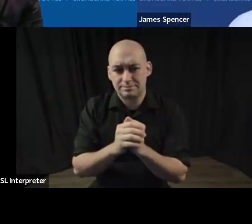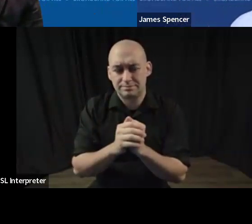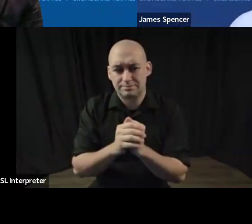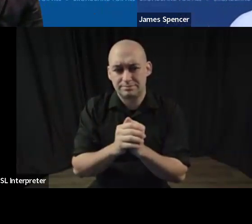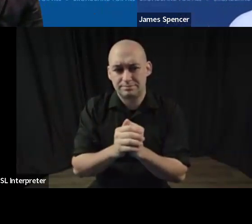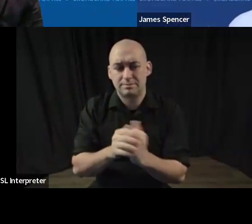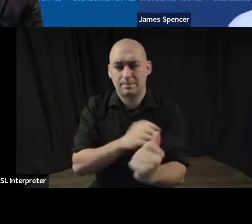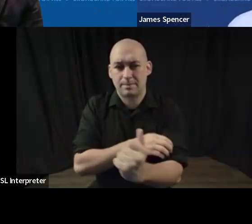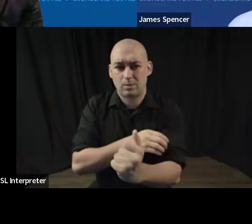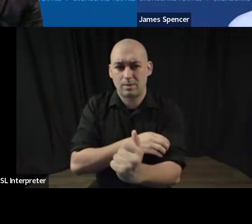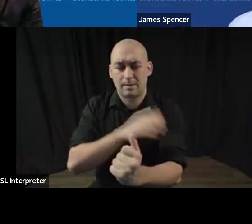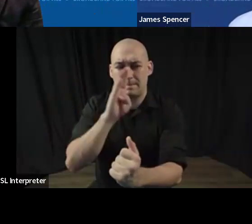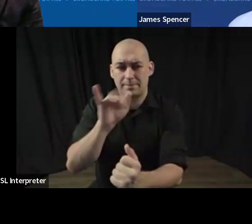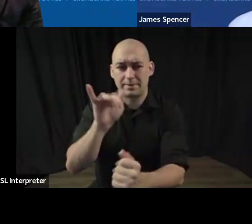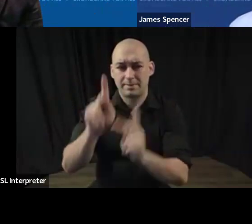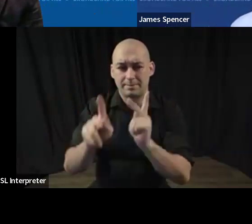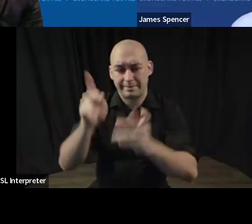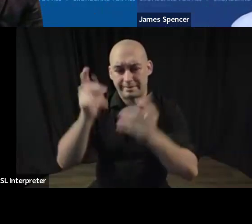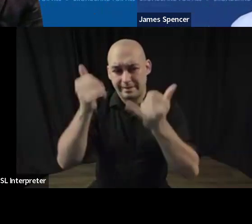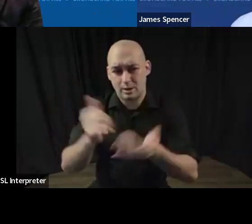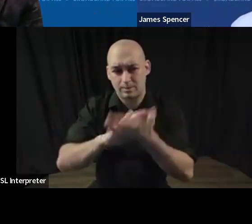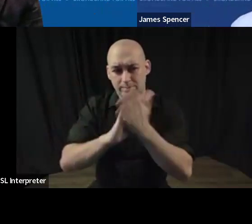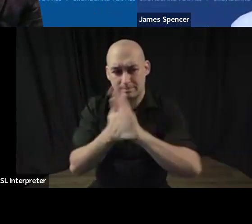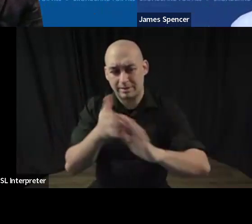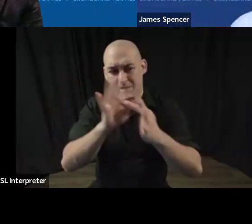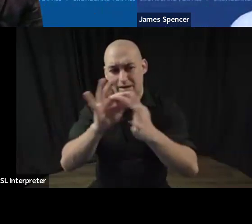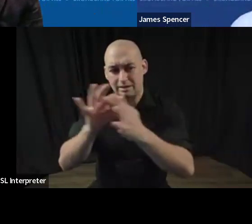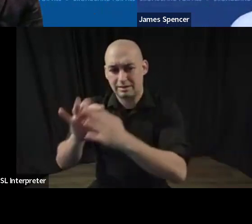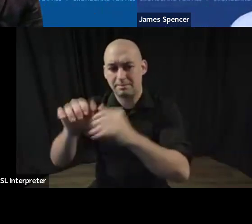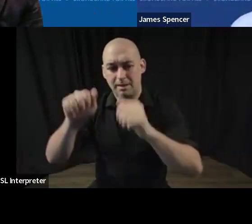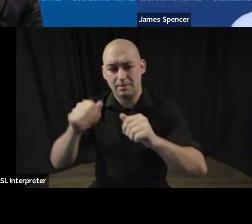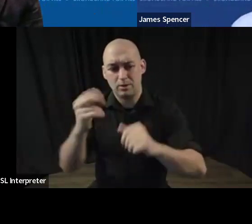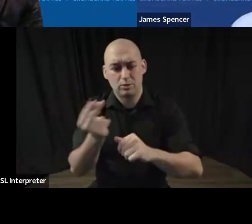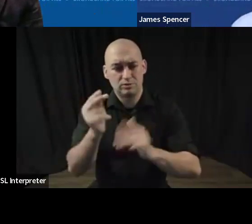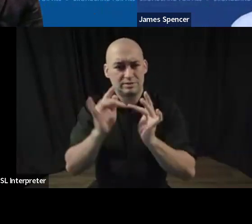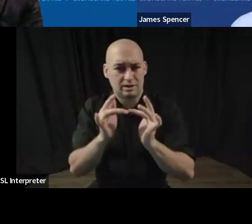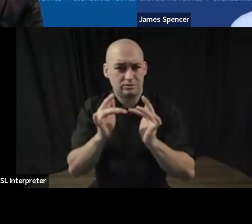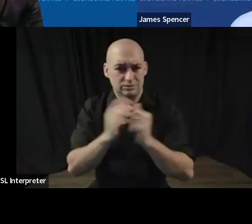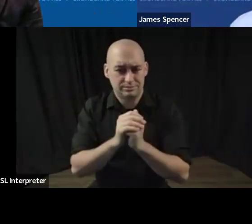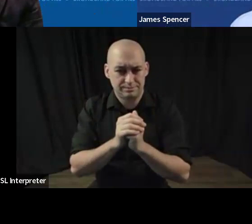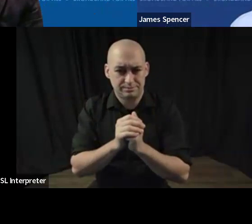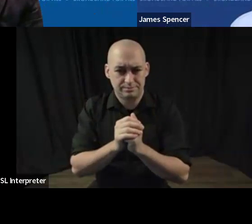people who are now connected and able to utilize technology and are trained and skilled to do that,